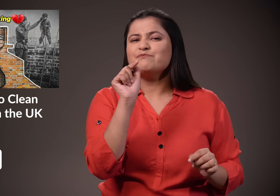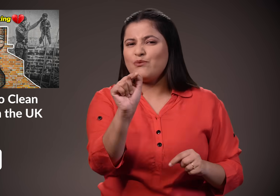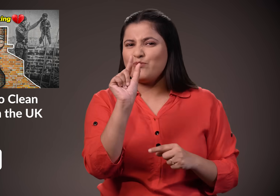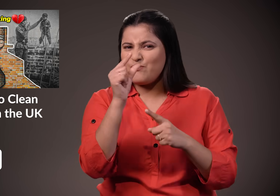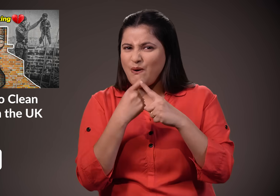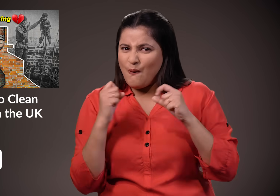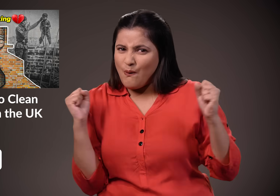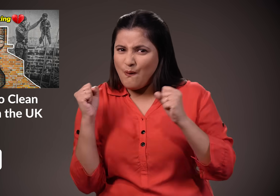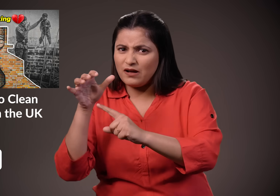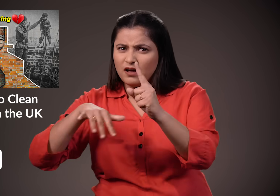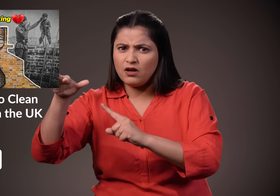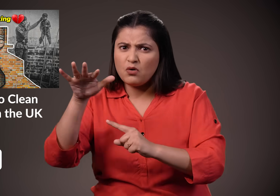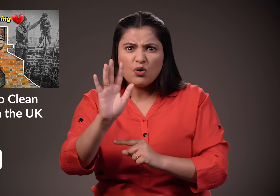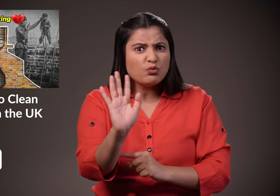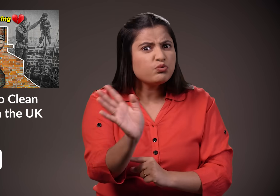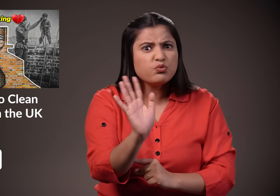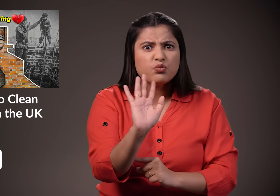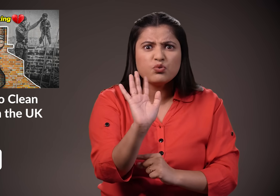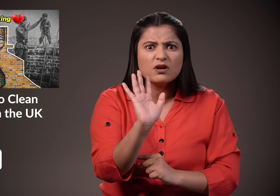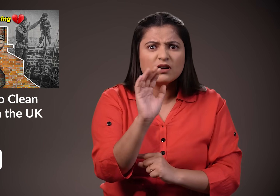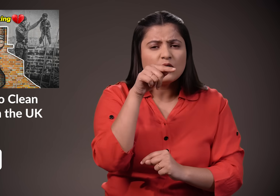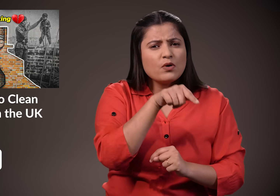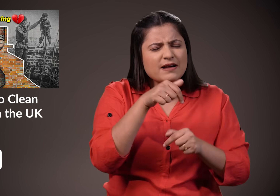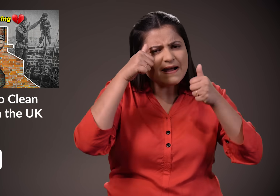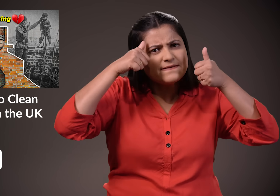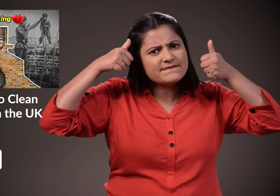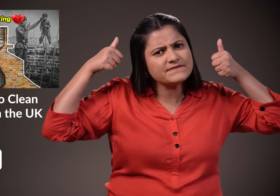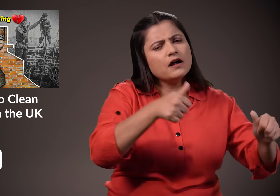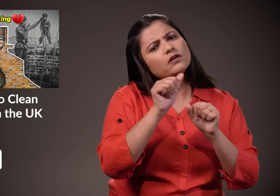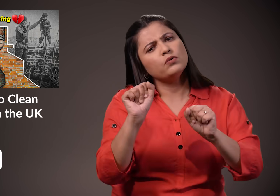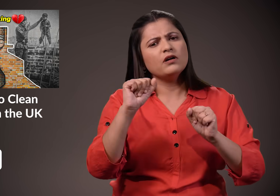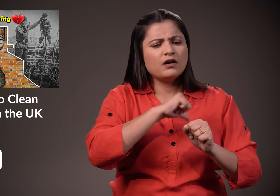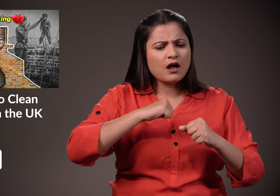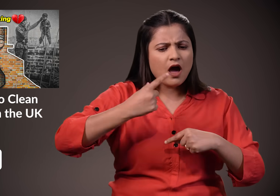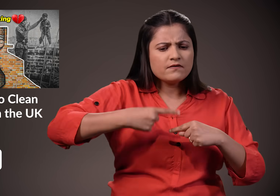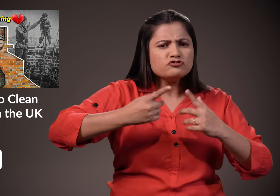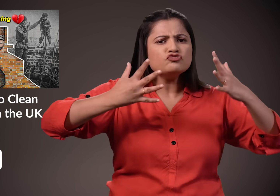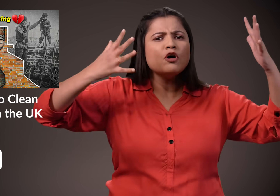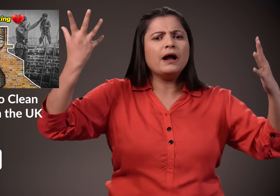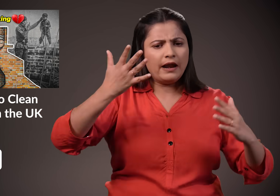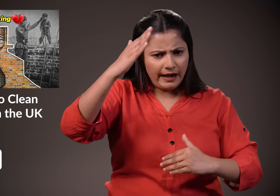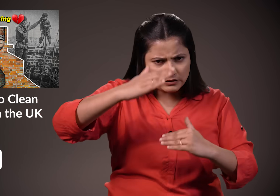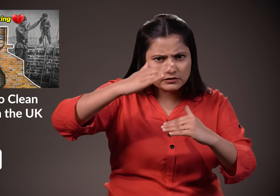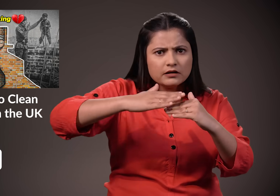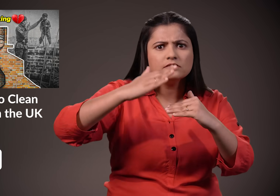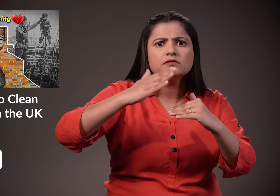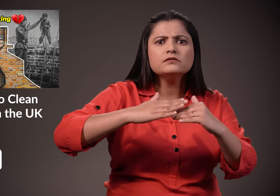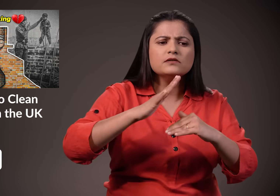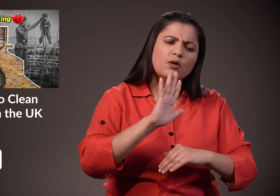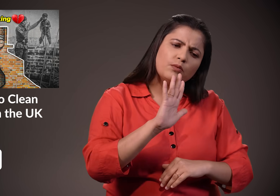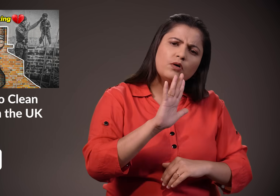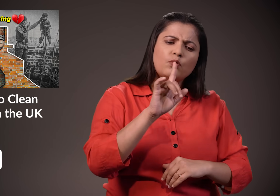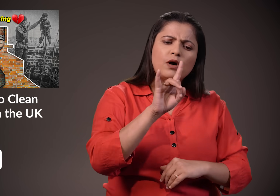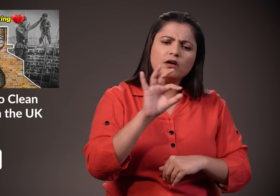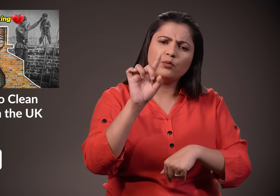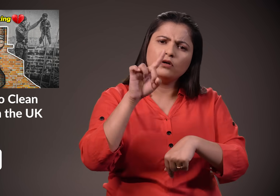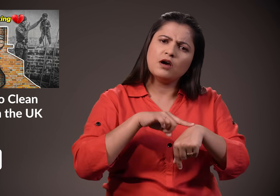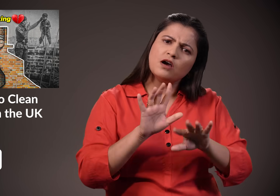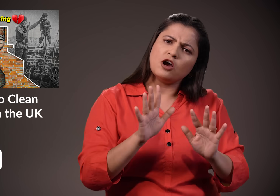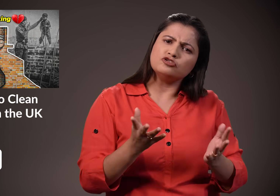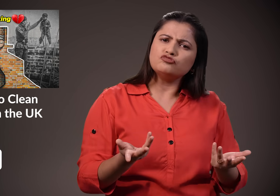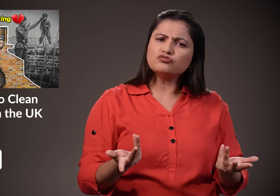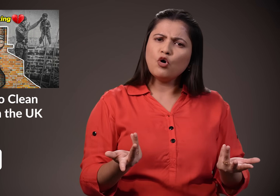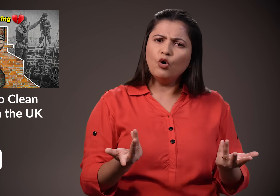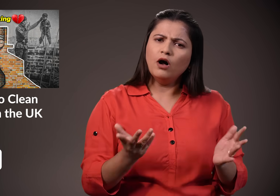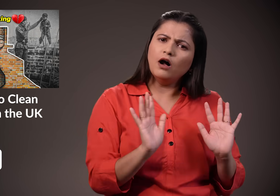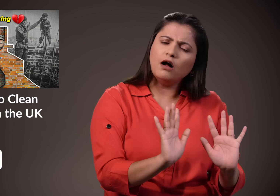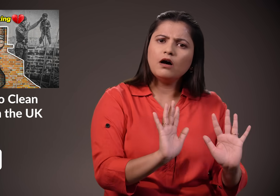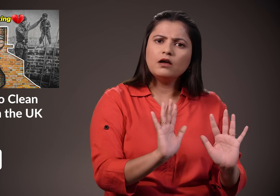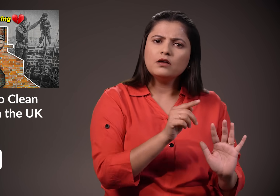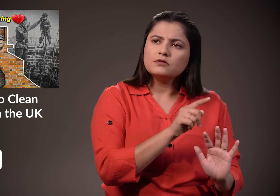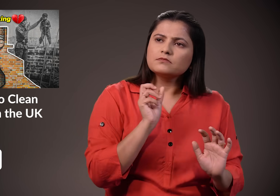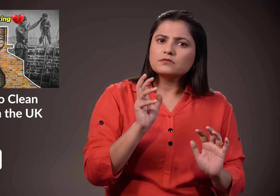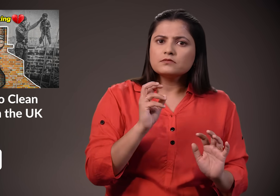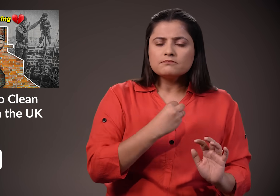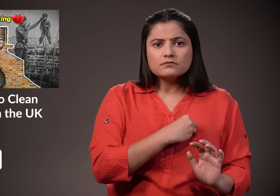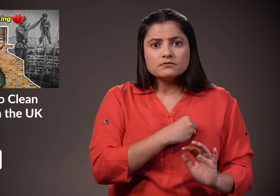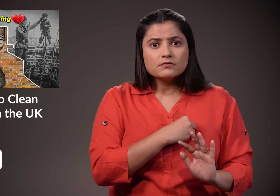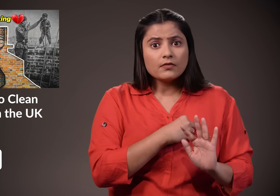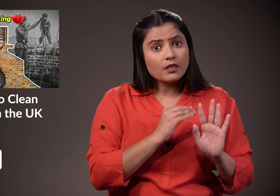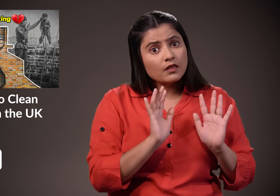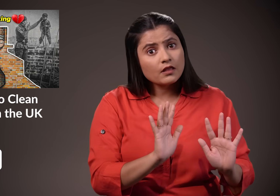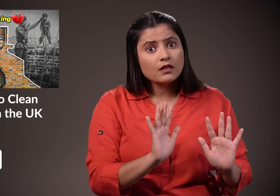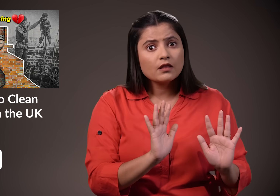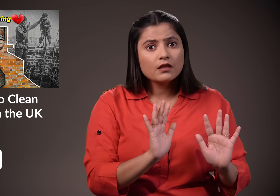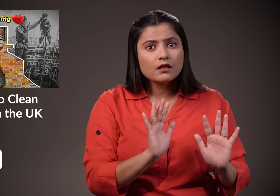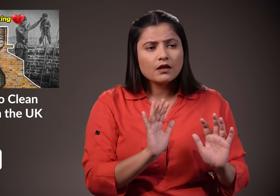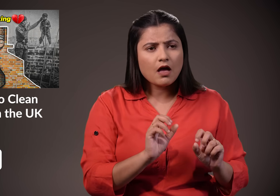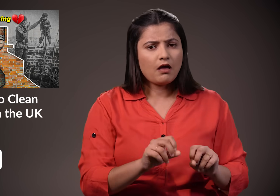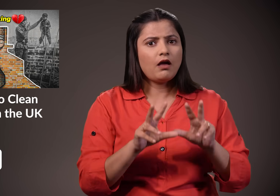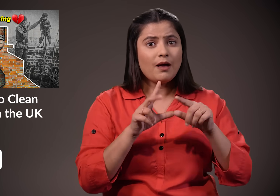It was not because of the cold that they boys didn't bathe, but this was a way of exploitation. How cruel!